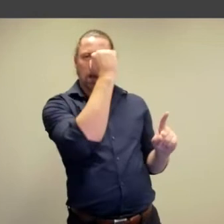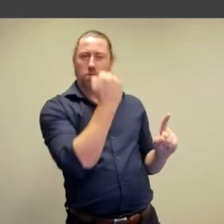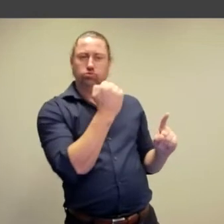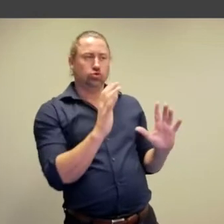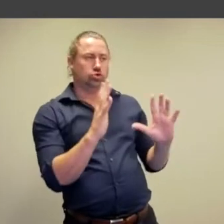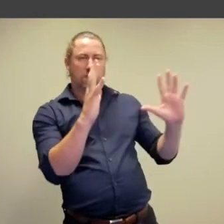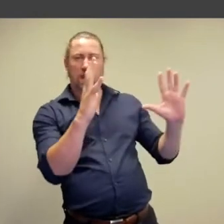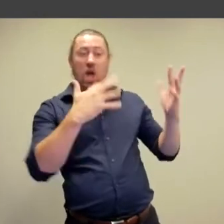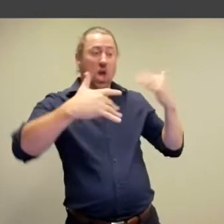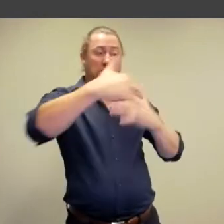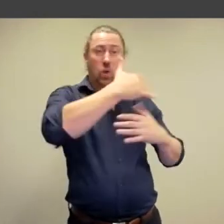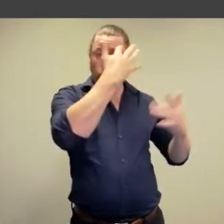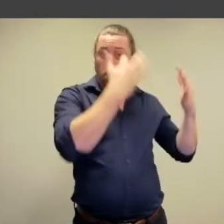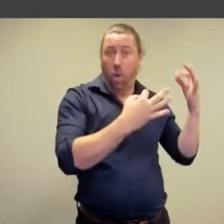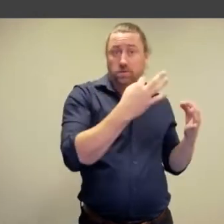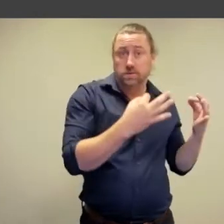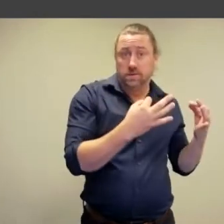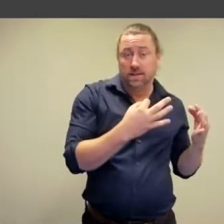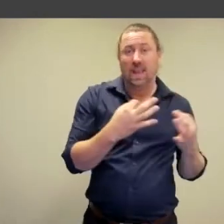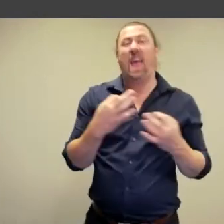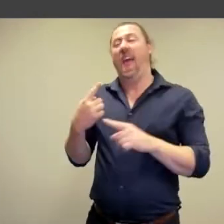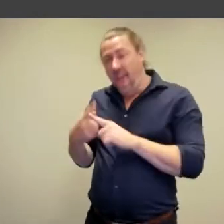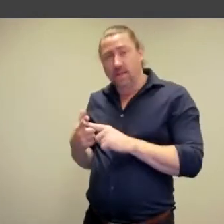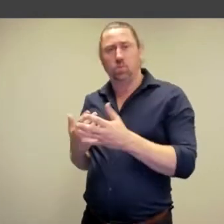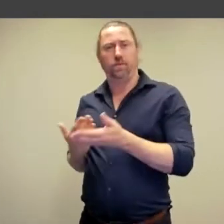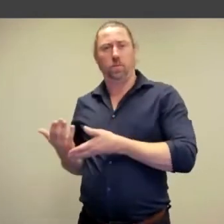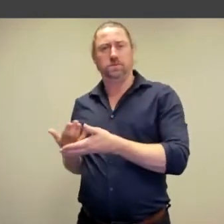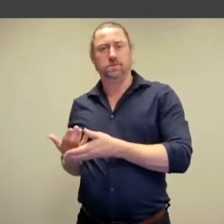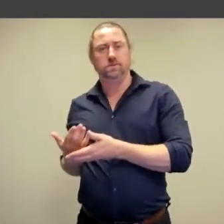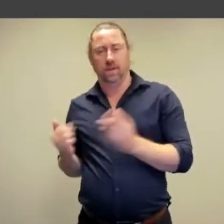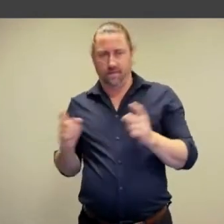politics